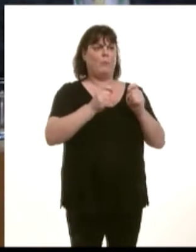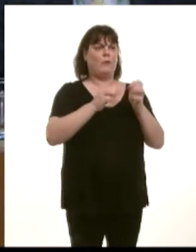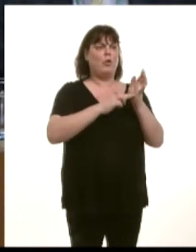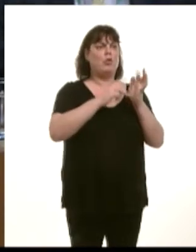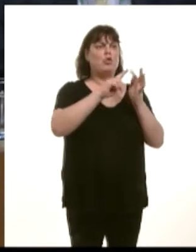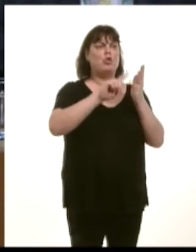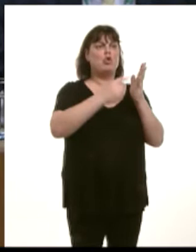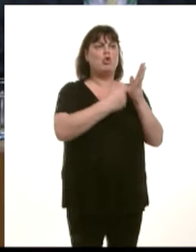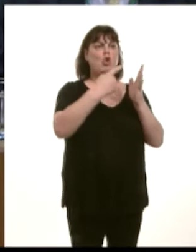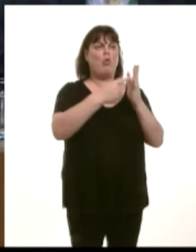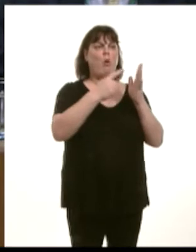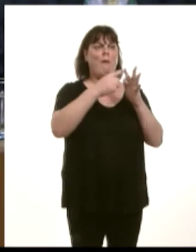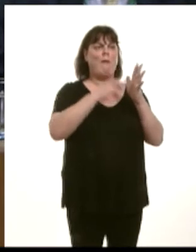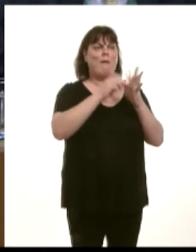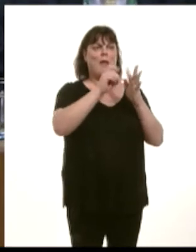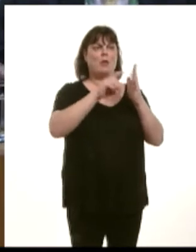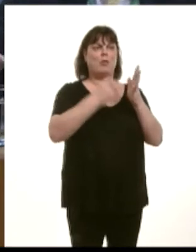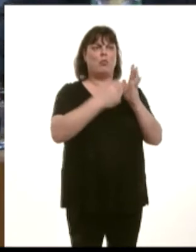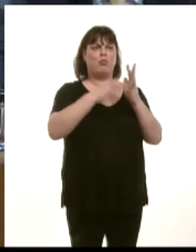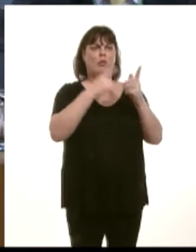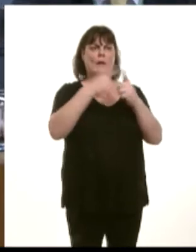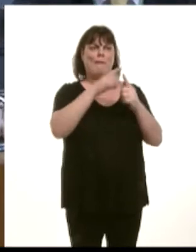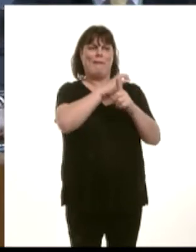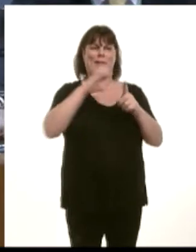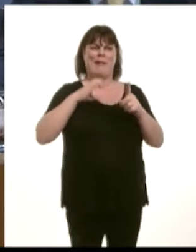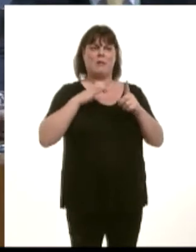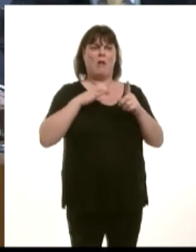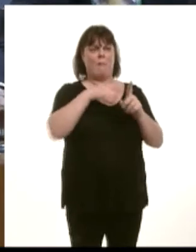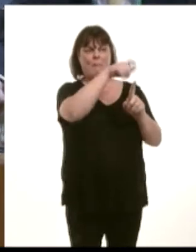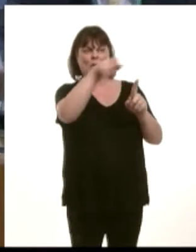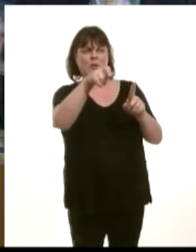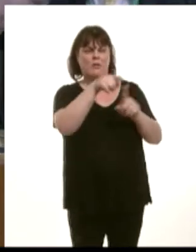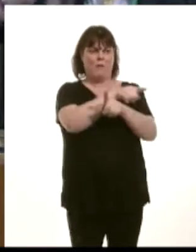cancer patients, for those patients living in the Cardiff area, but there is no Wales-wide